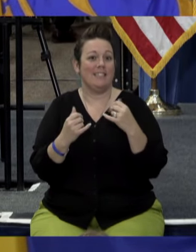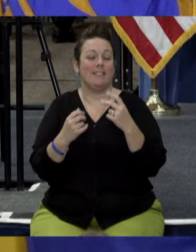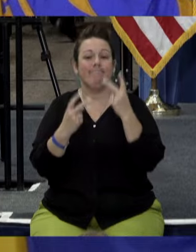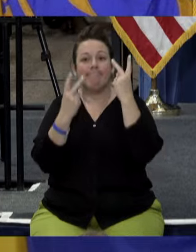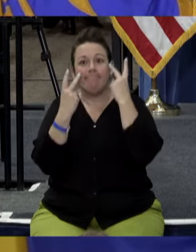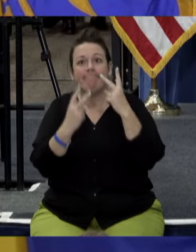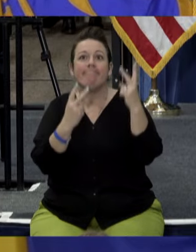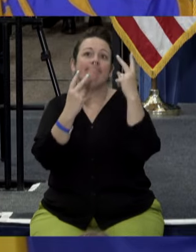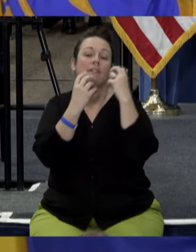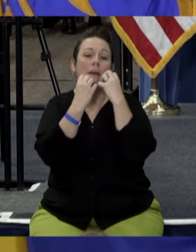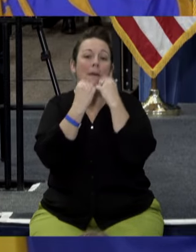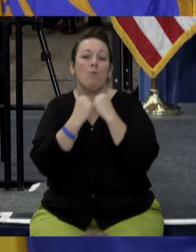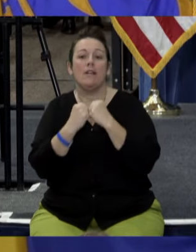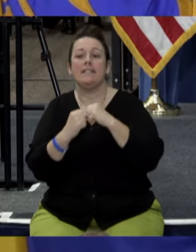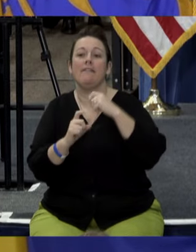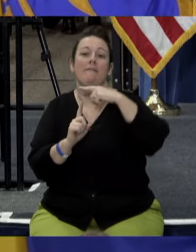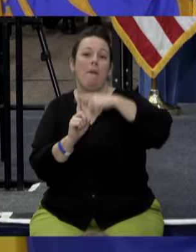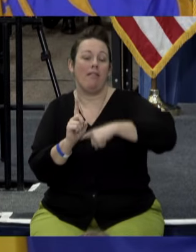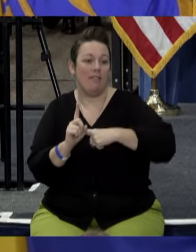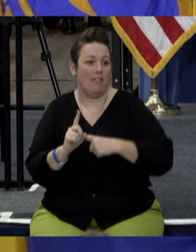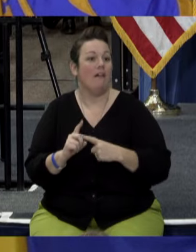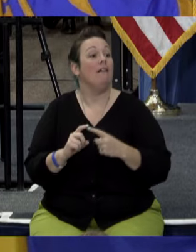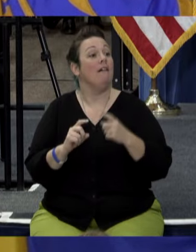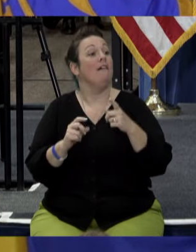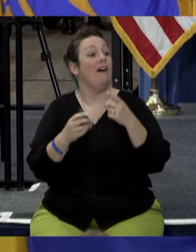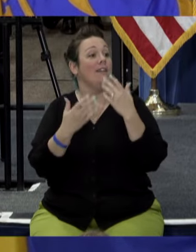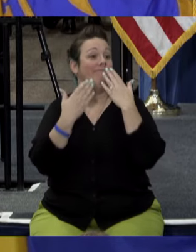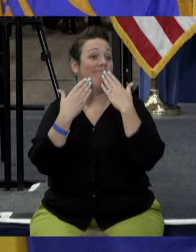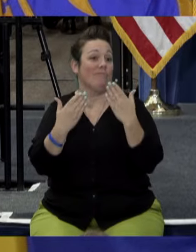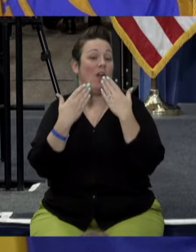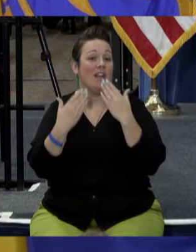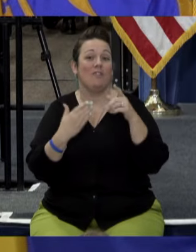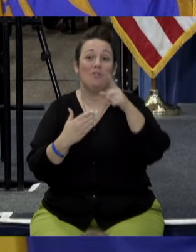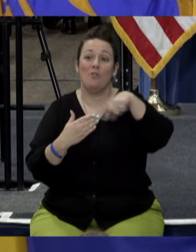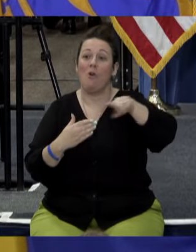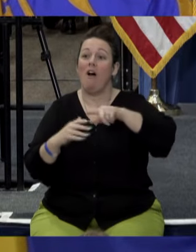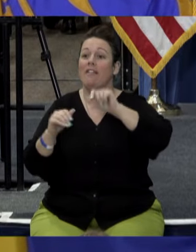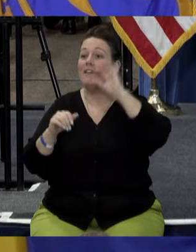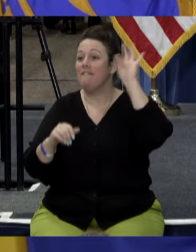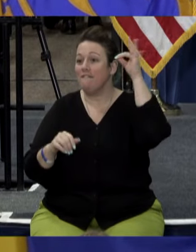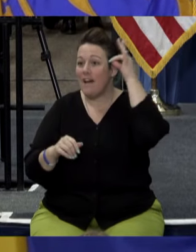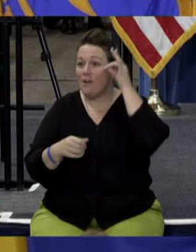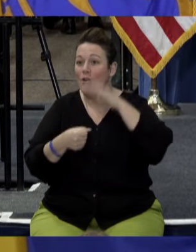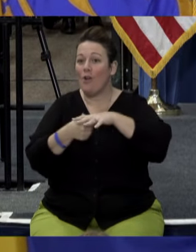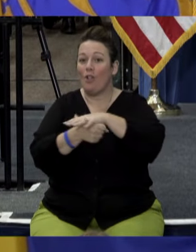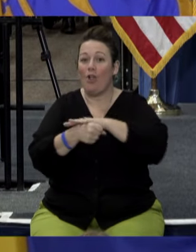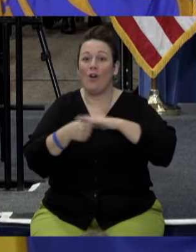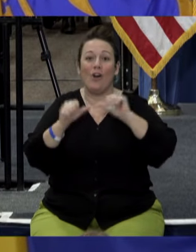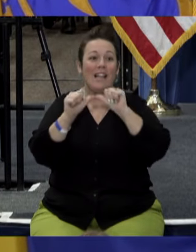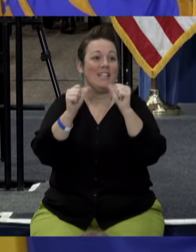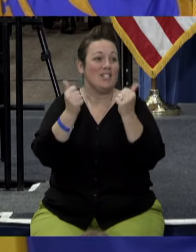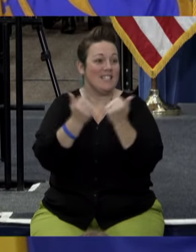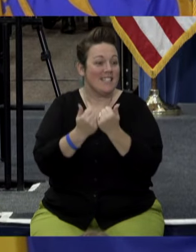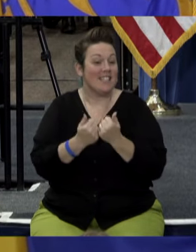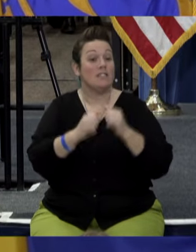gratitude to all the federal and local agencies, as well as the organizations, foundations,